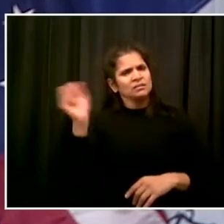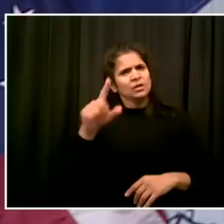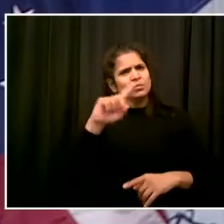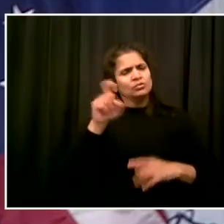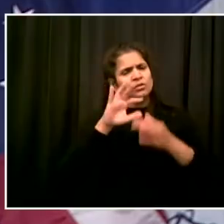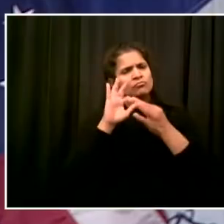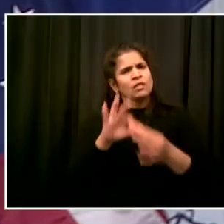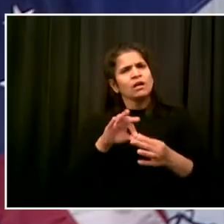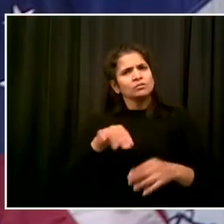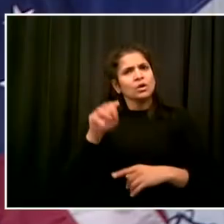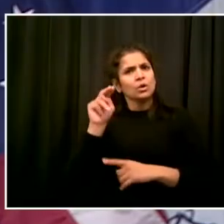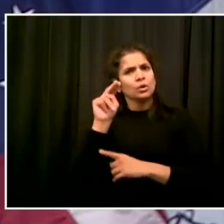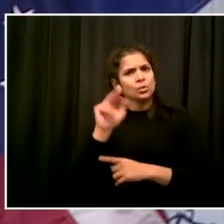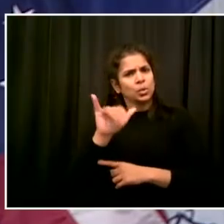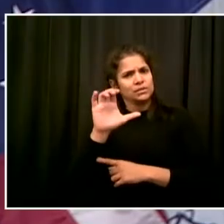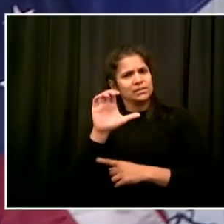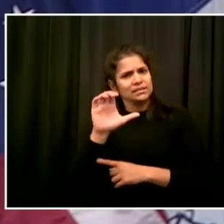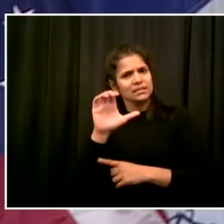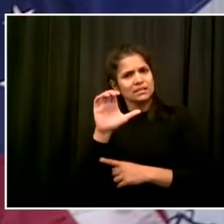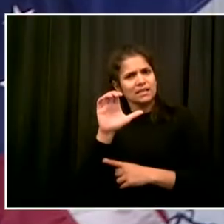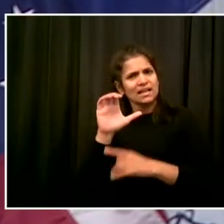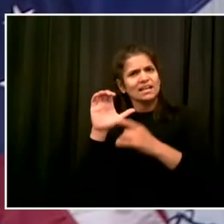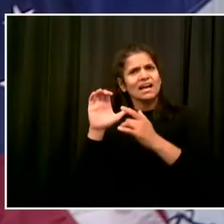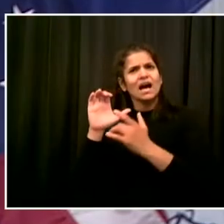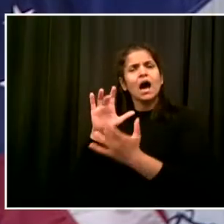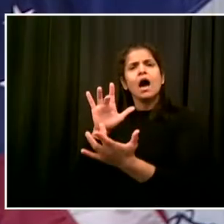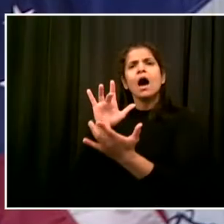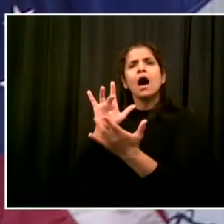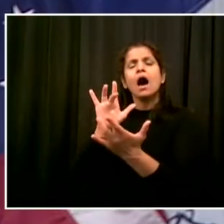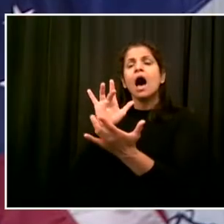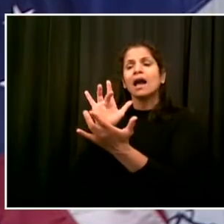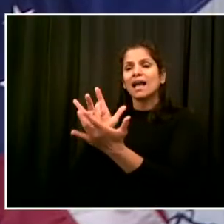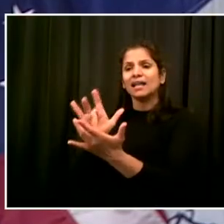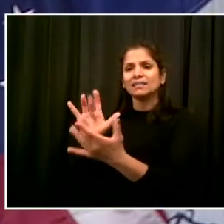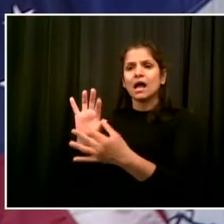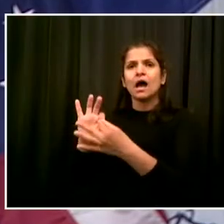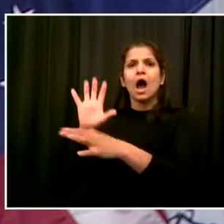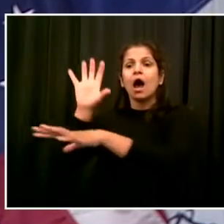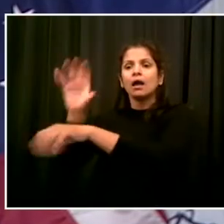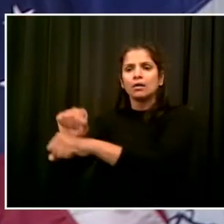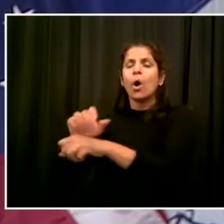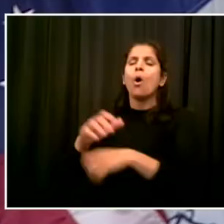QUSTEION FOR TODAY GOES TO JAKE FROM GOTHAM. MY QUEIOSTN IS ABOUT NEW